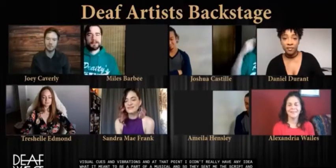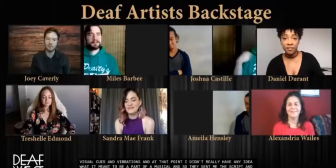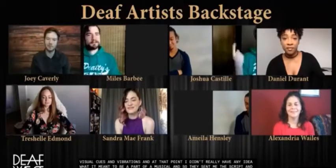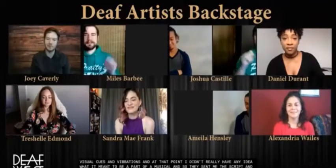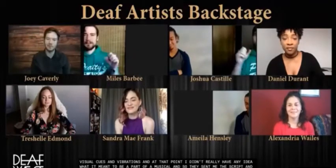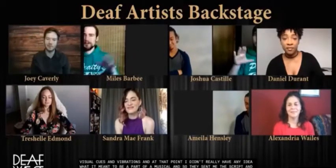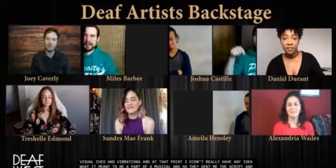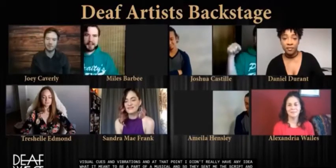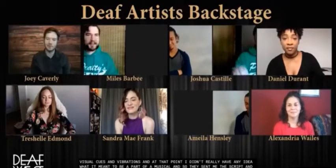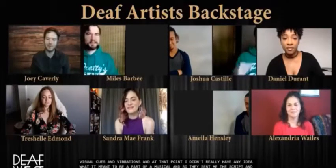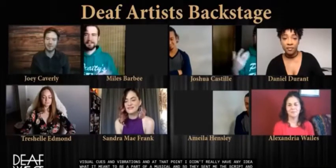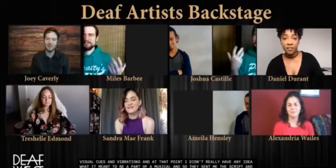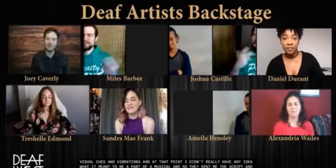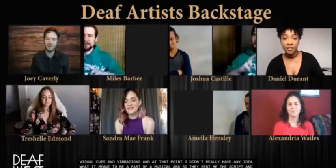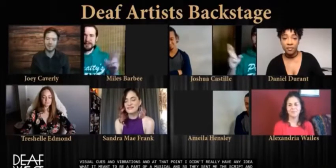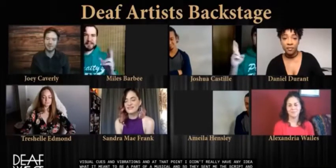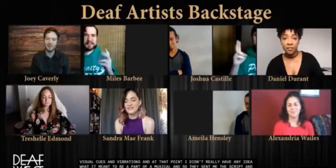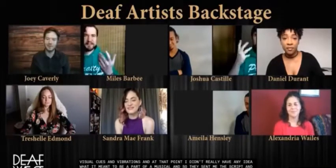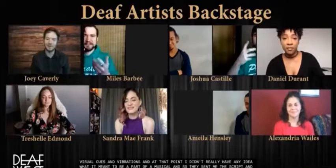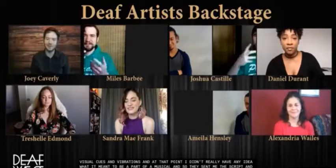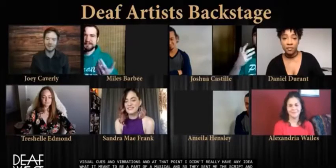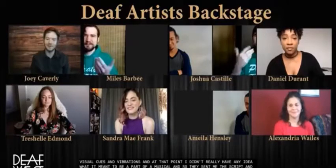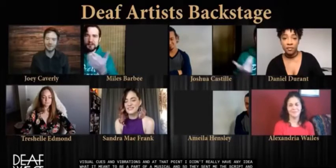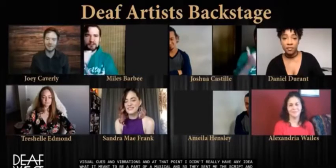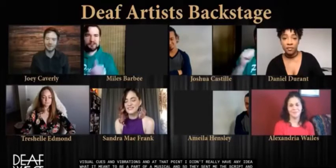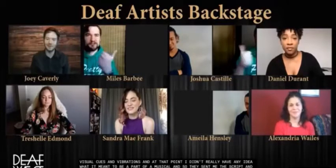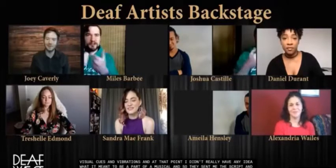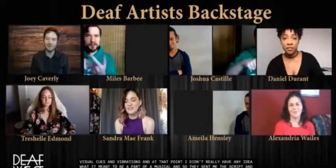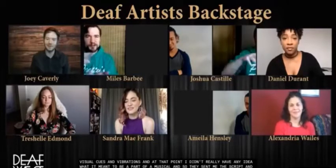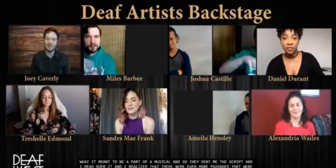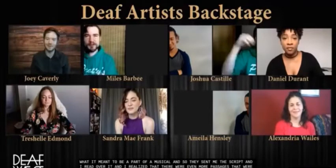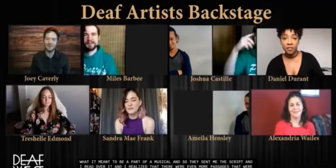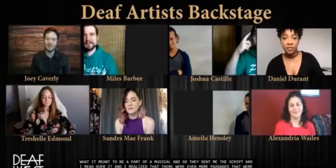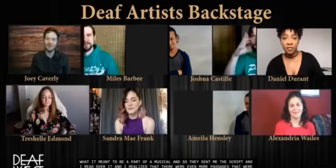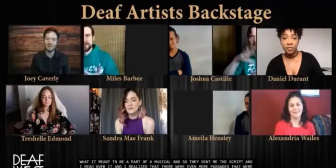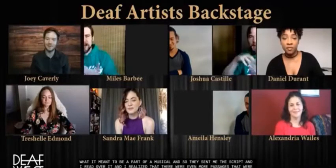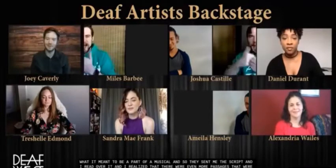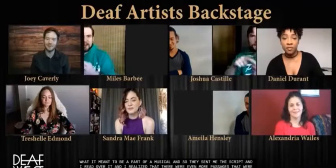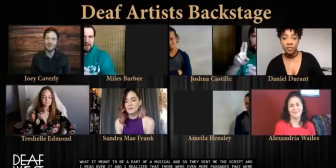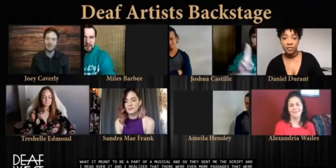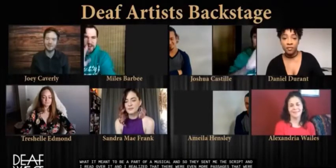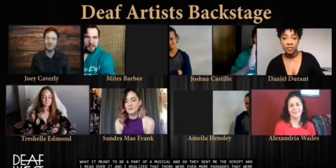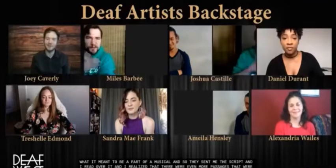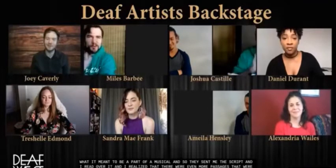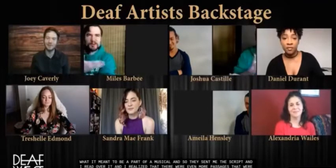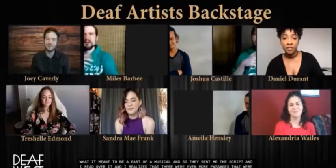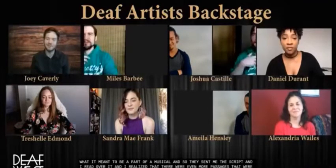And it was in that moment that I knew I could do it, and then I was ready to take on the challenge of learning something new.